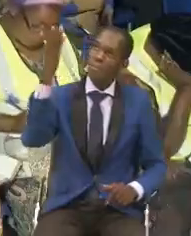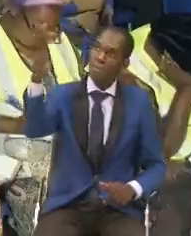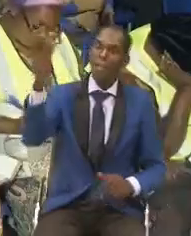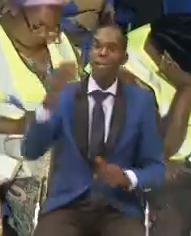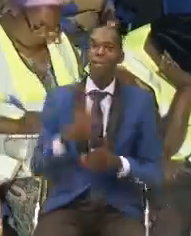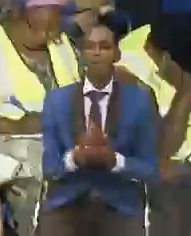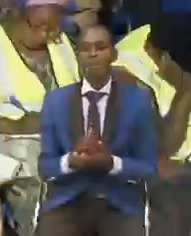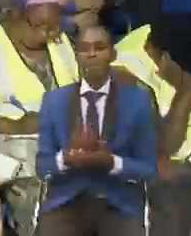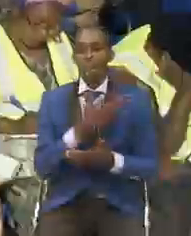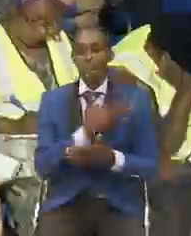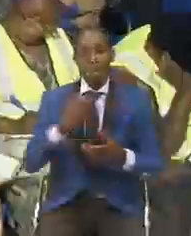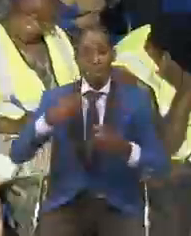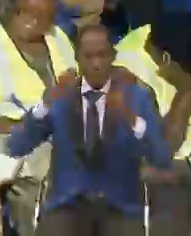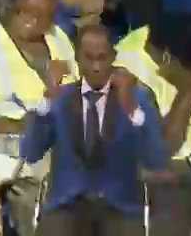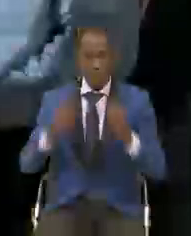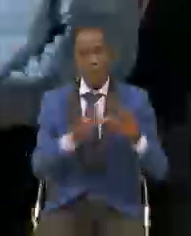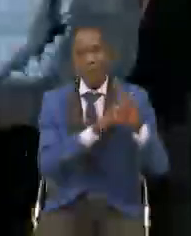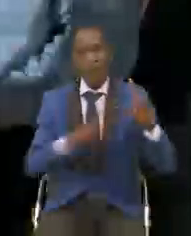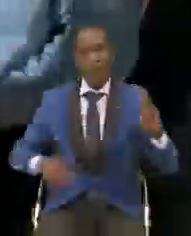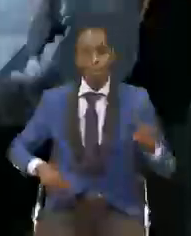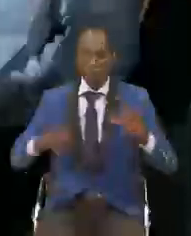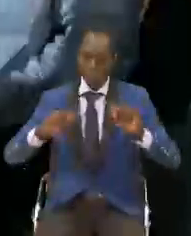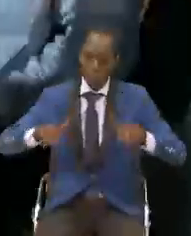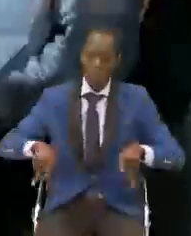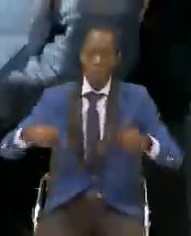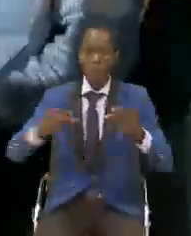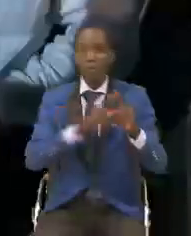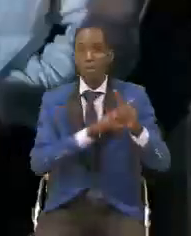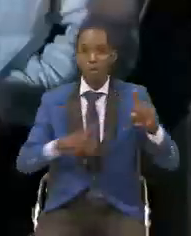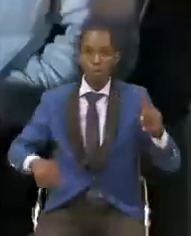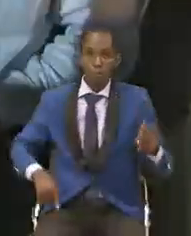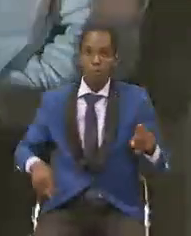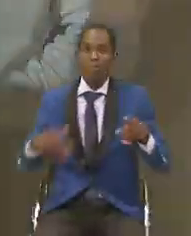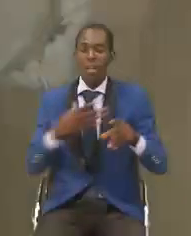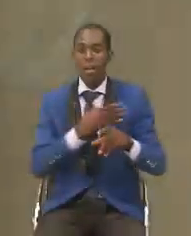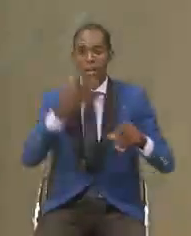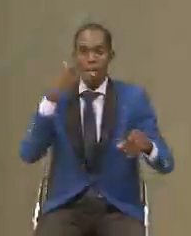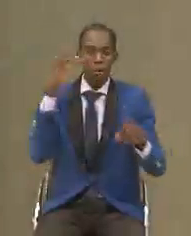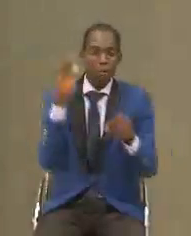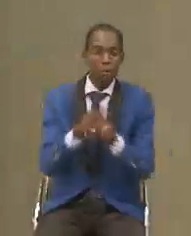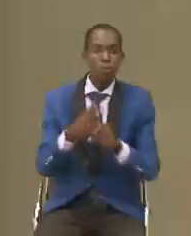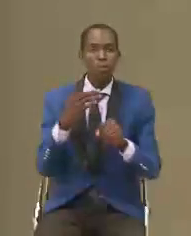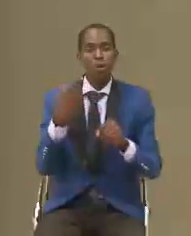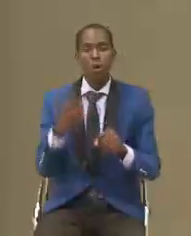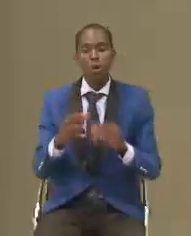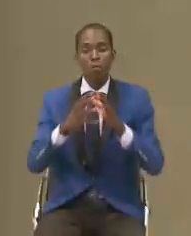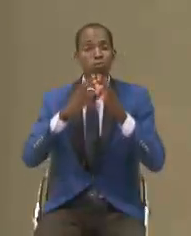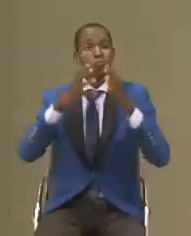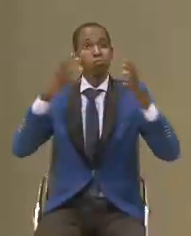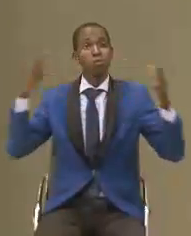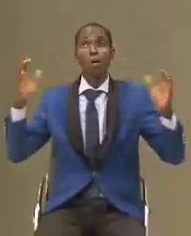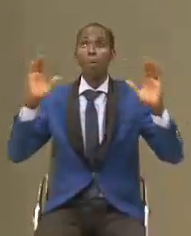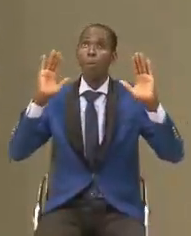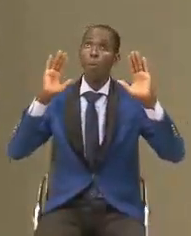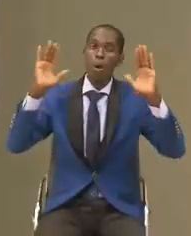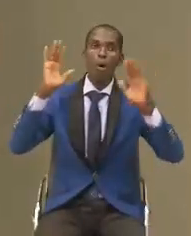i am there and the power of the lord and the provision of the lord and the promise